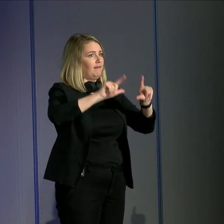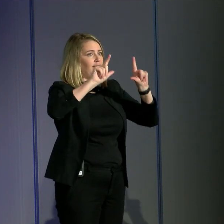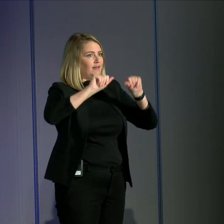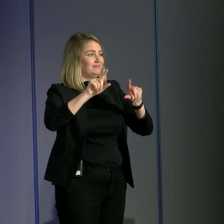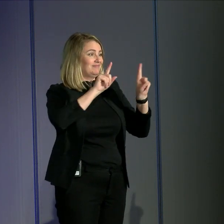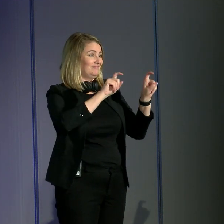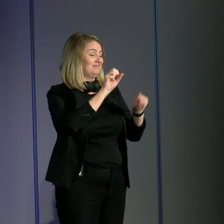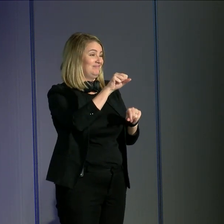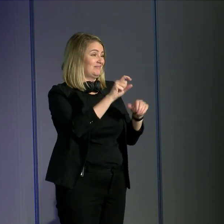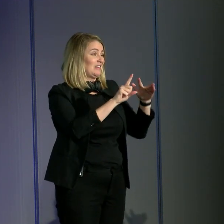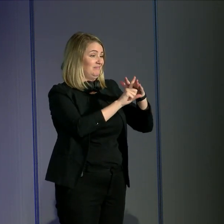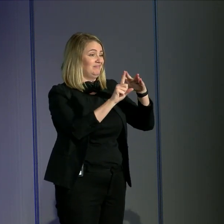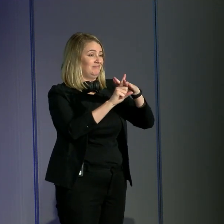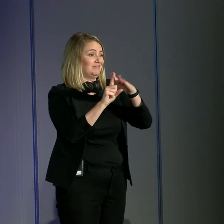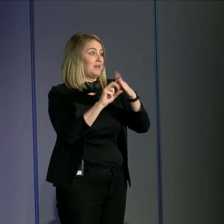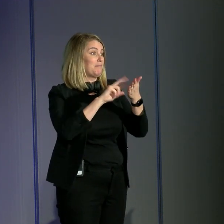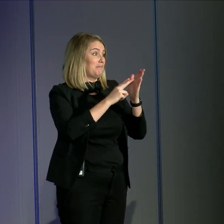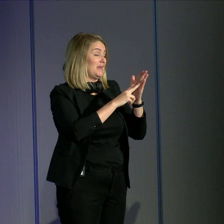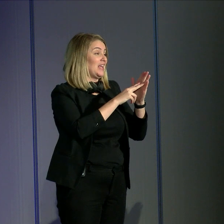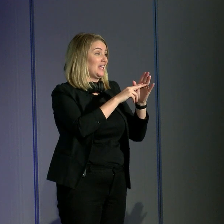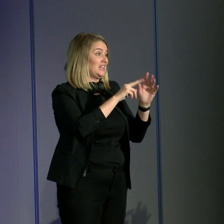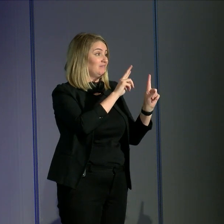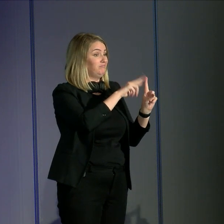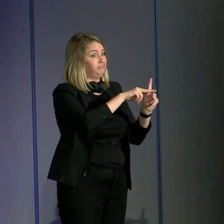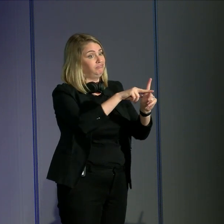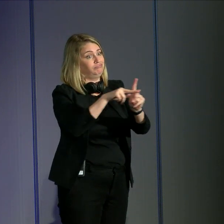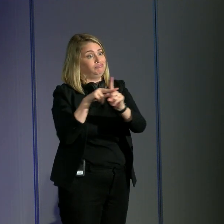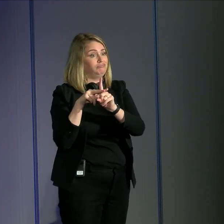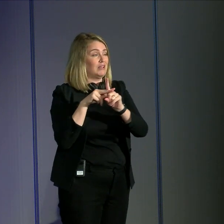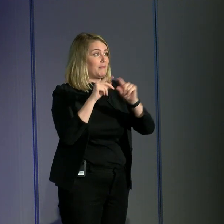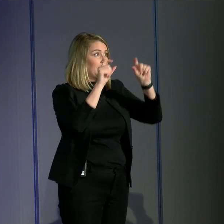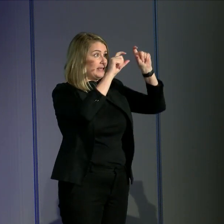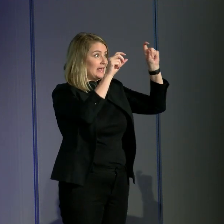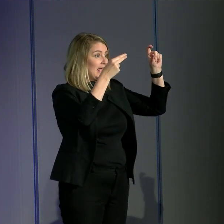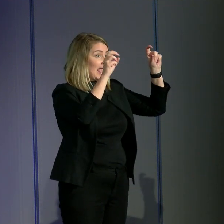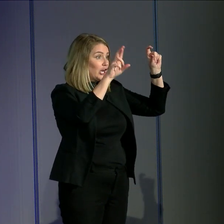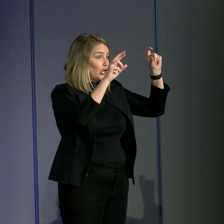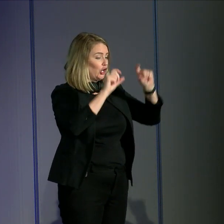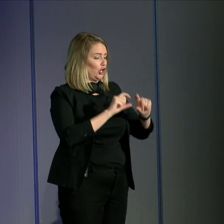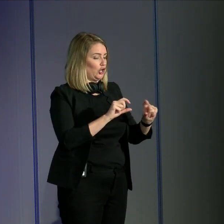So that immediately tells you this is a global item. This is probably a header, footer, something like that.